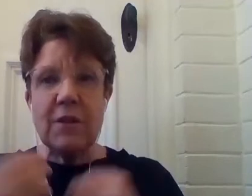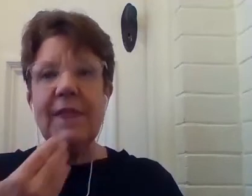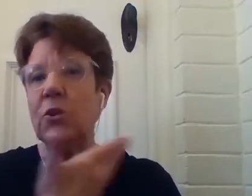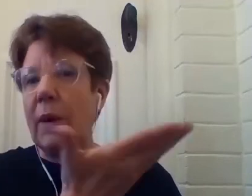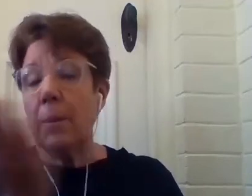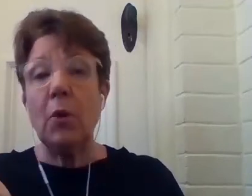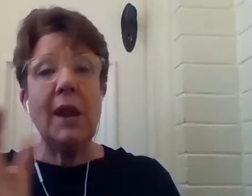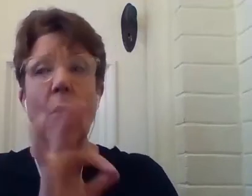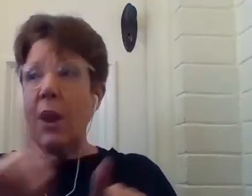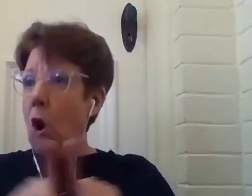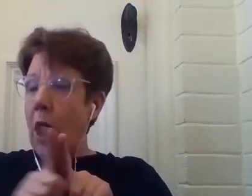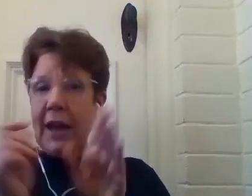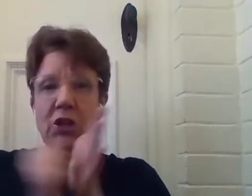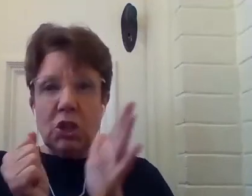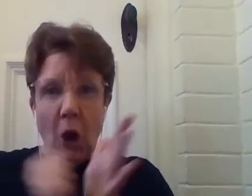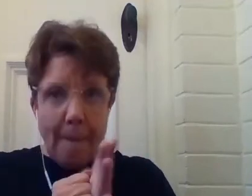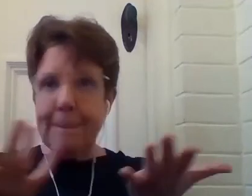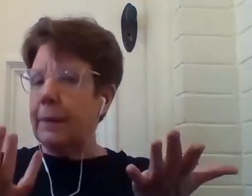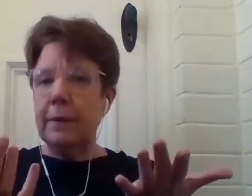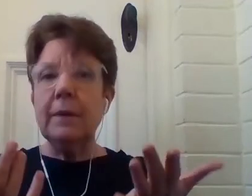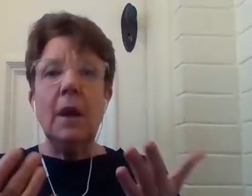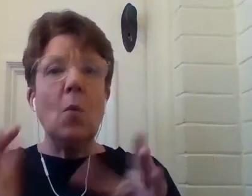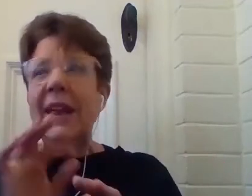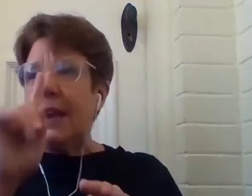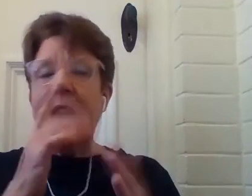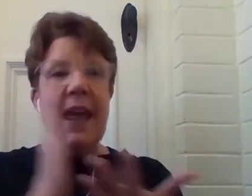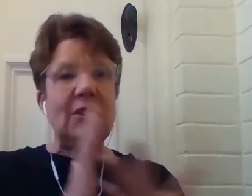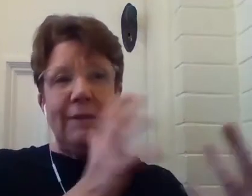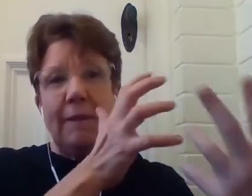supermarkets. We can't be all things to all people all of the time. As